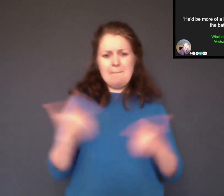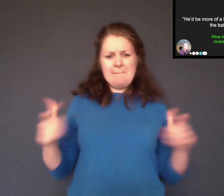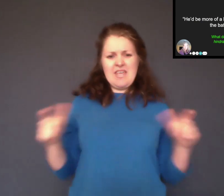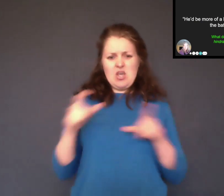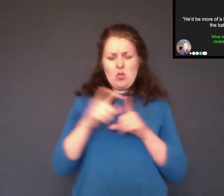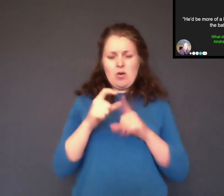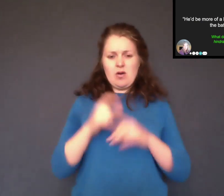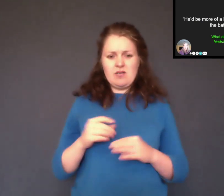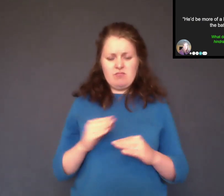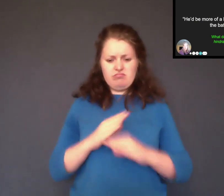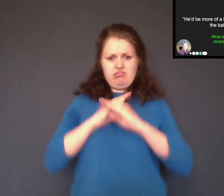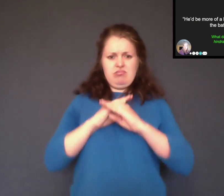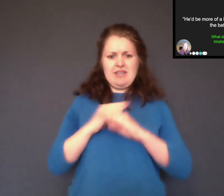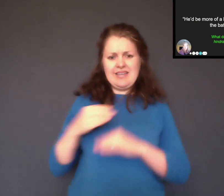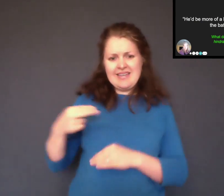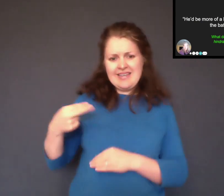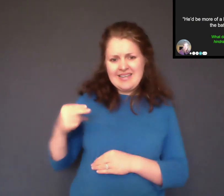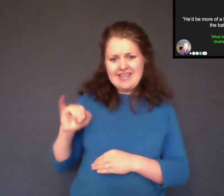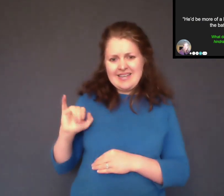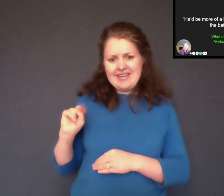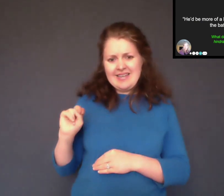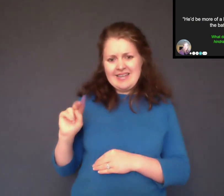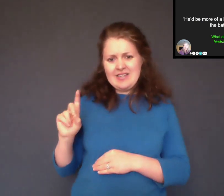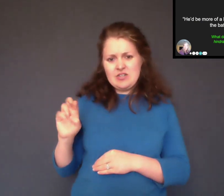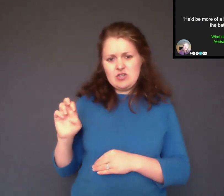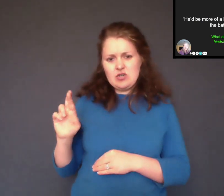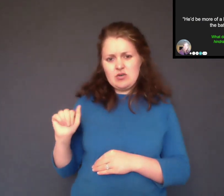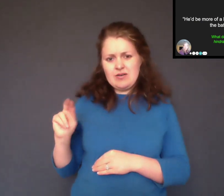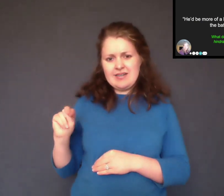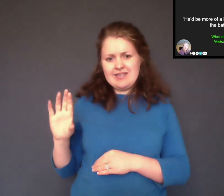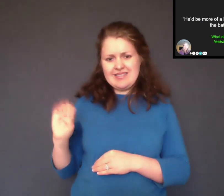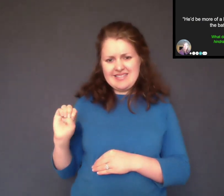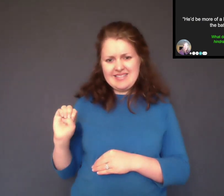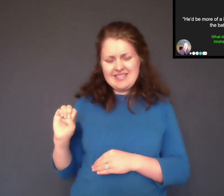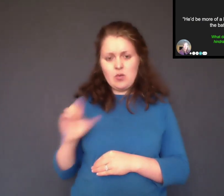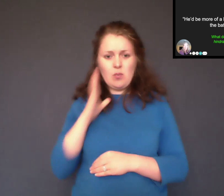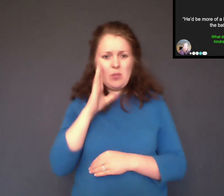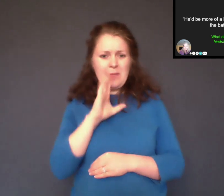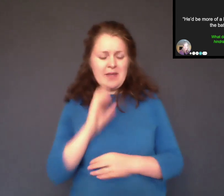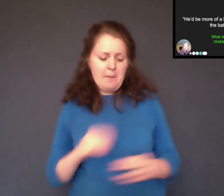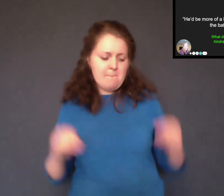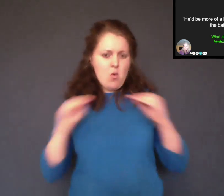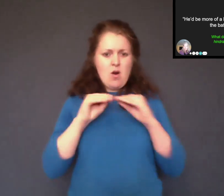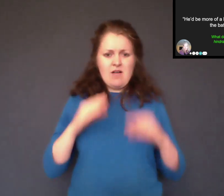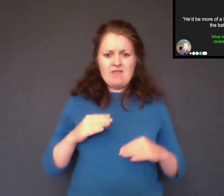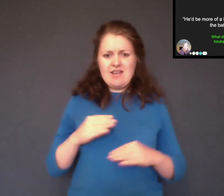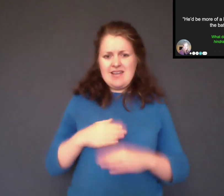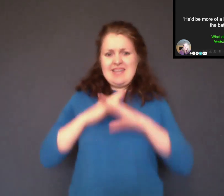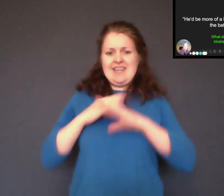so he'd be more of a hindrance than a help in the battle of head in the battle ahead so i'm thinking